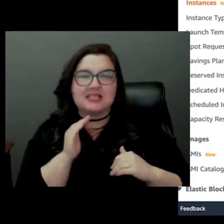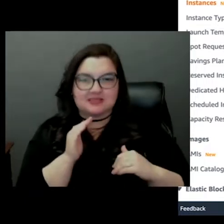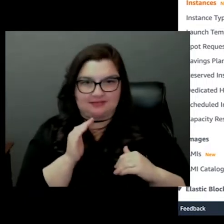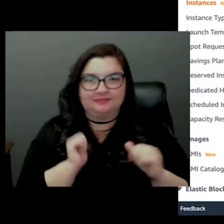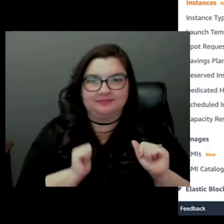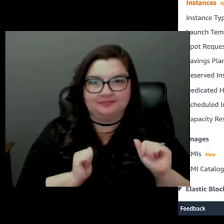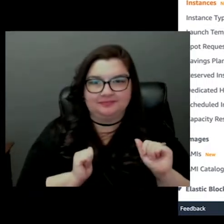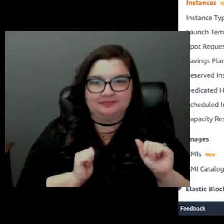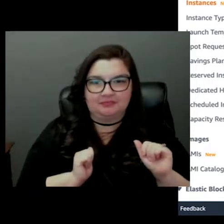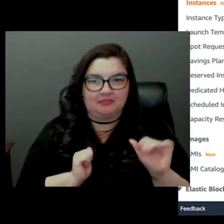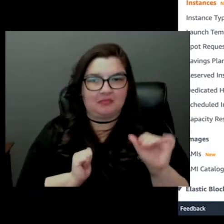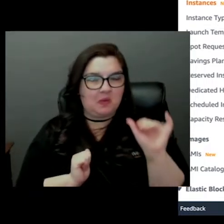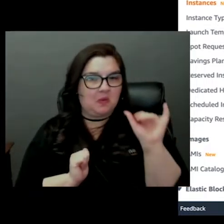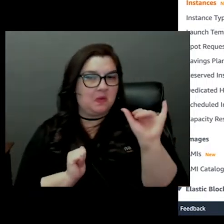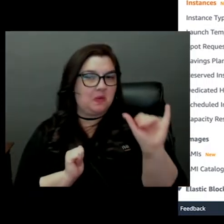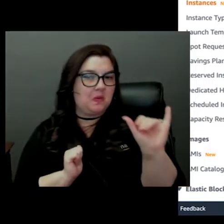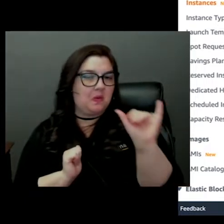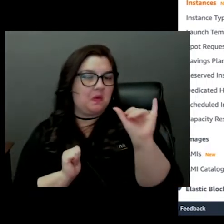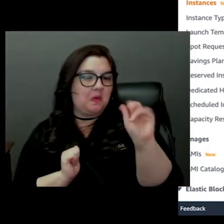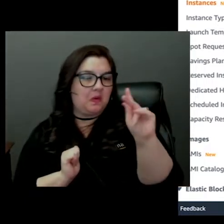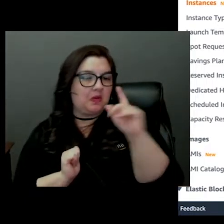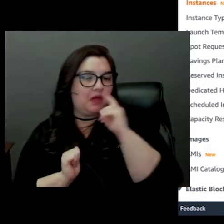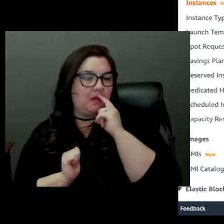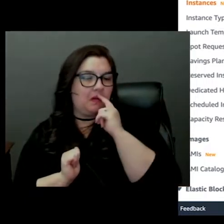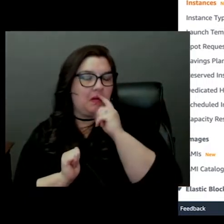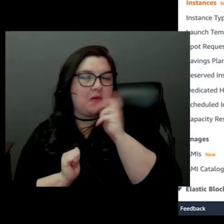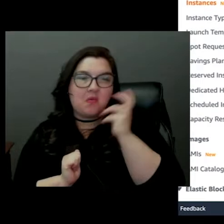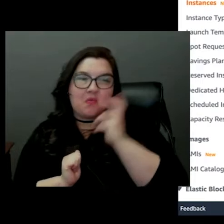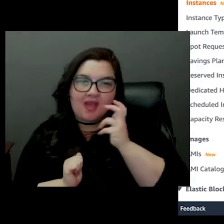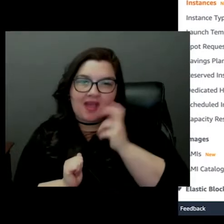Okay, wow, very, very, very cool.